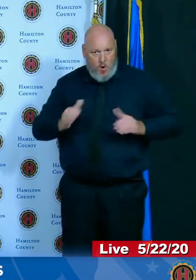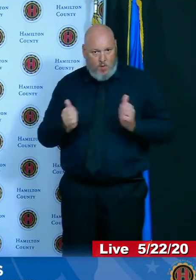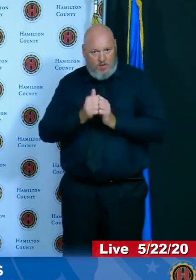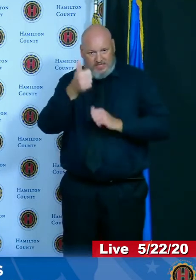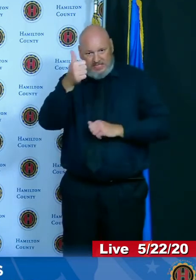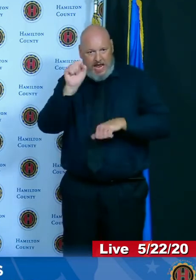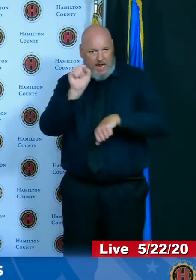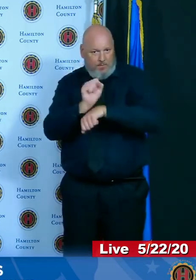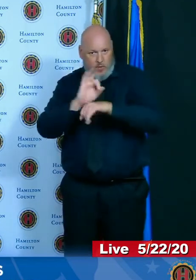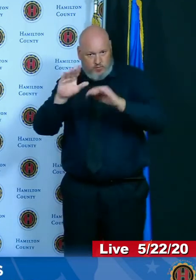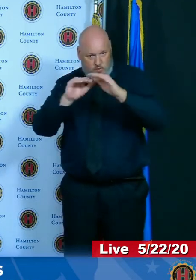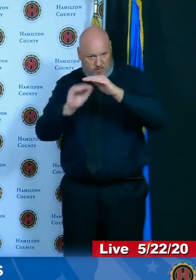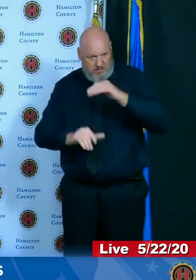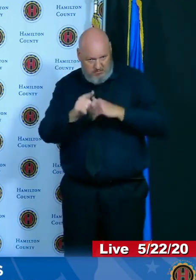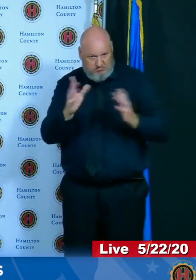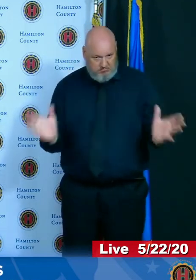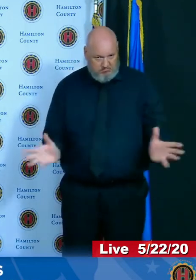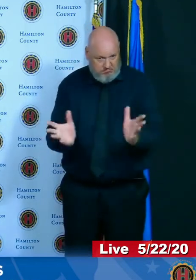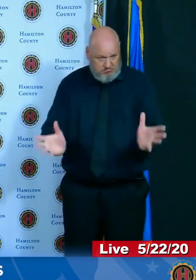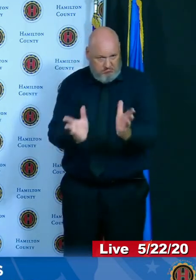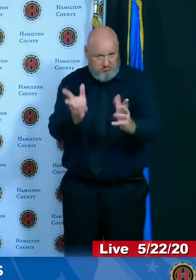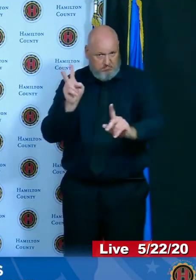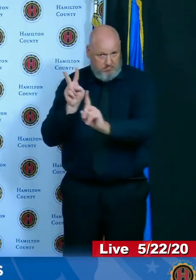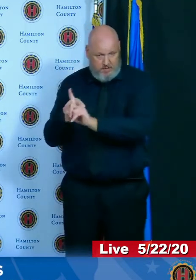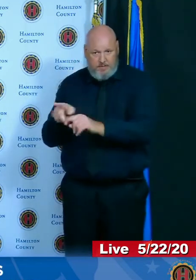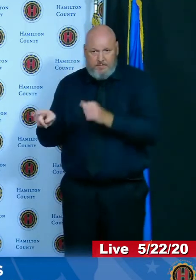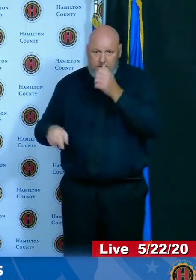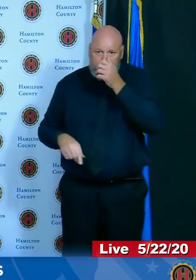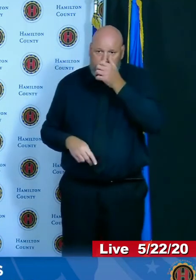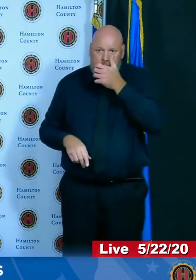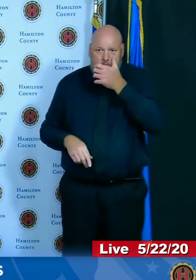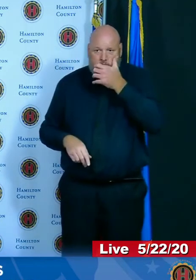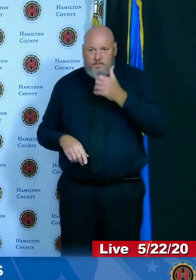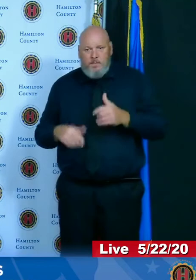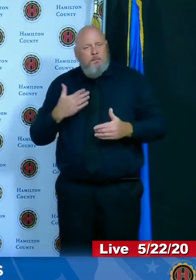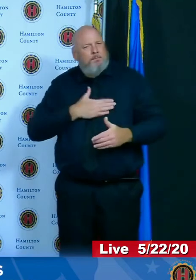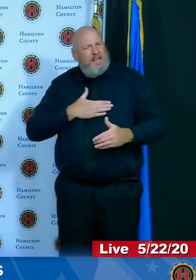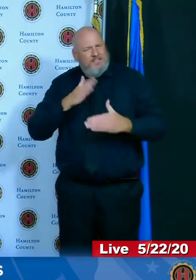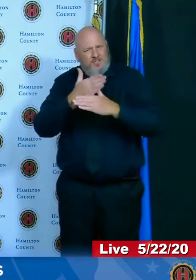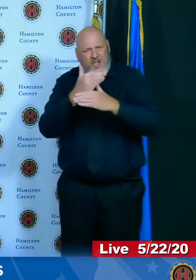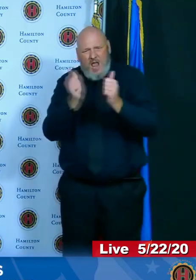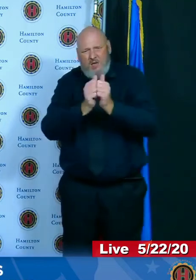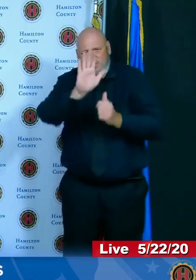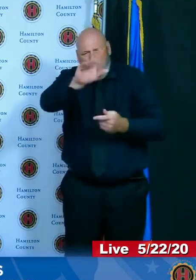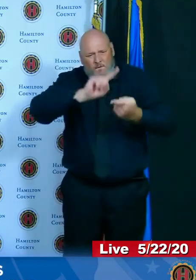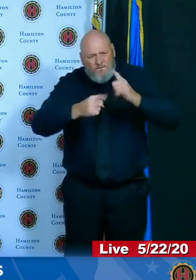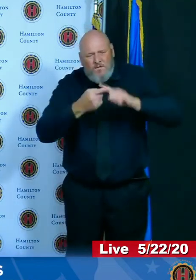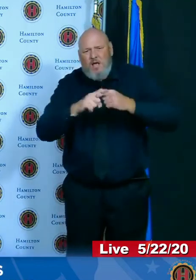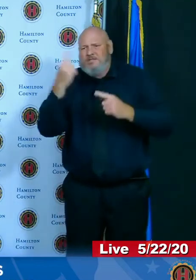so with that Greg we are going to bring a Greg Kesterman he is the interim